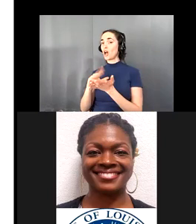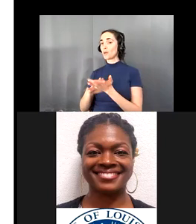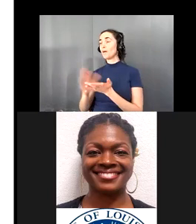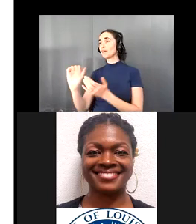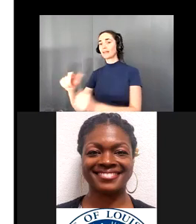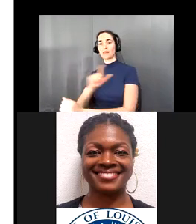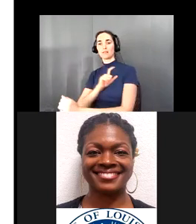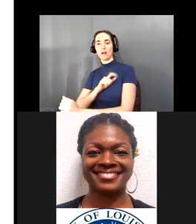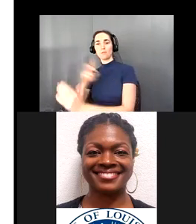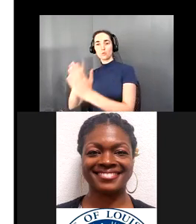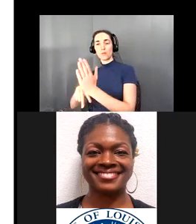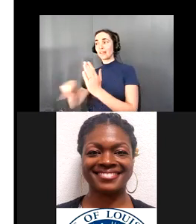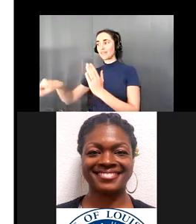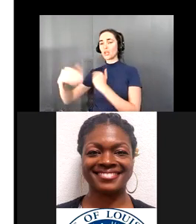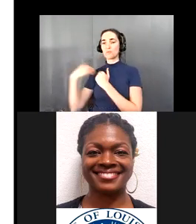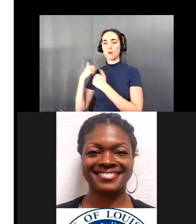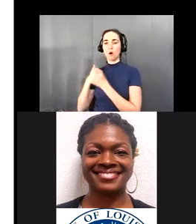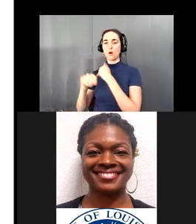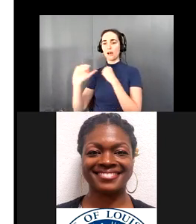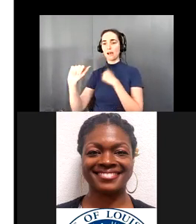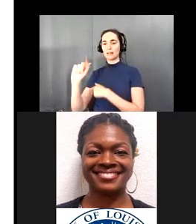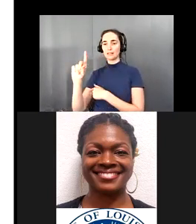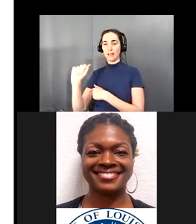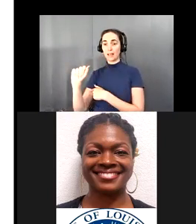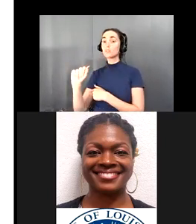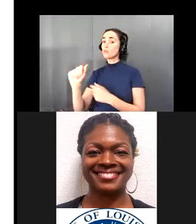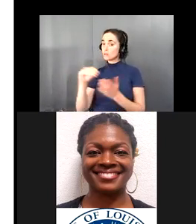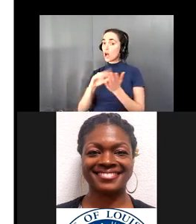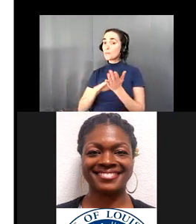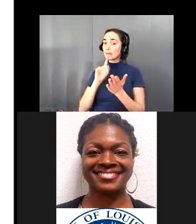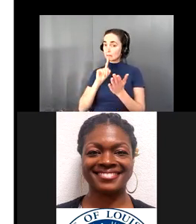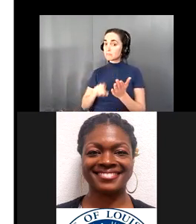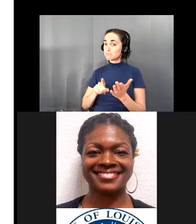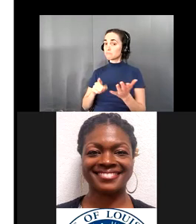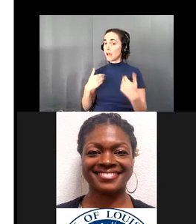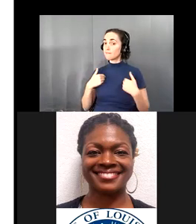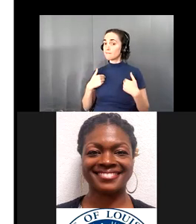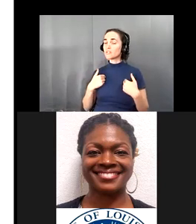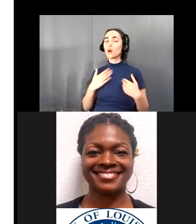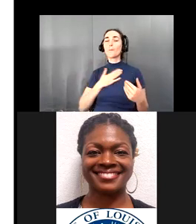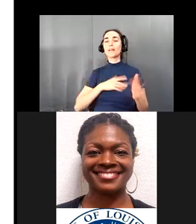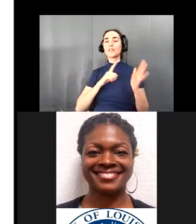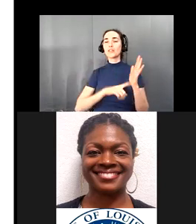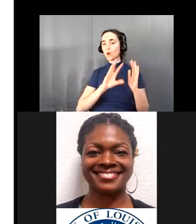responsibilities of ADA. 16:25:52 So that is out there so please visit our website. 16:25:56 And we say be proactive.